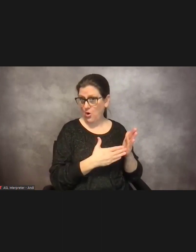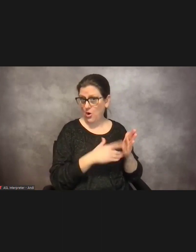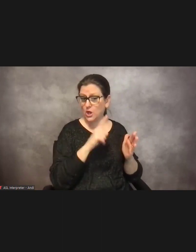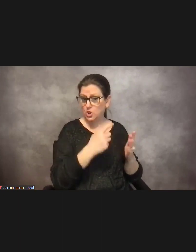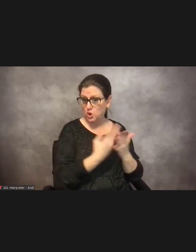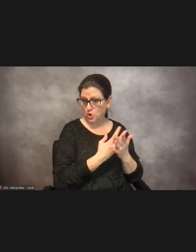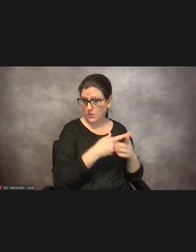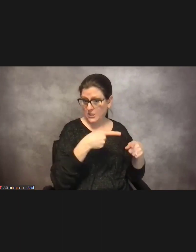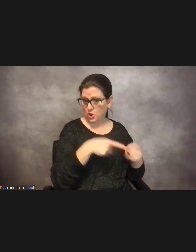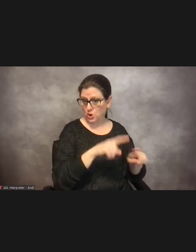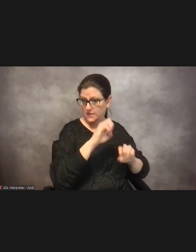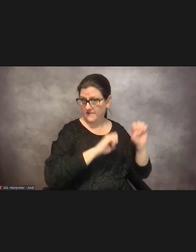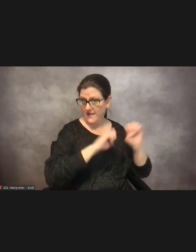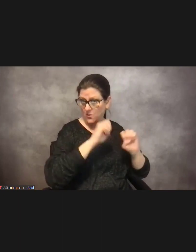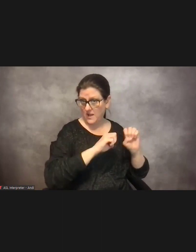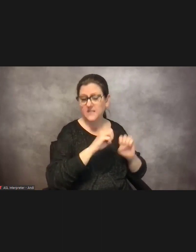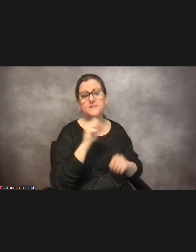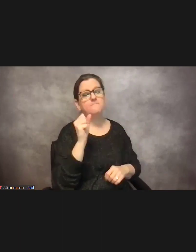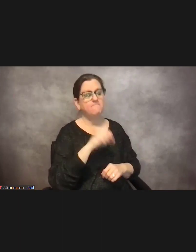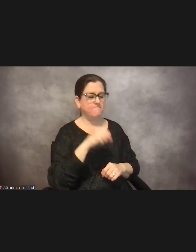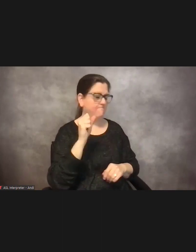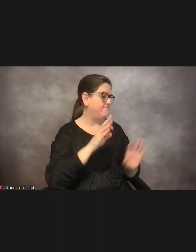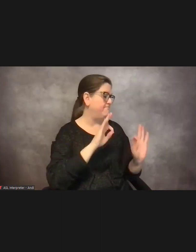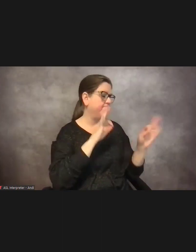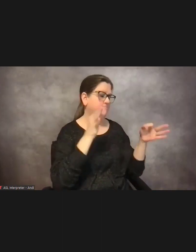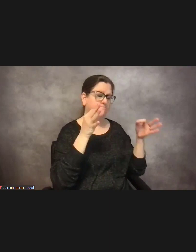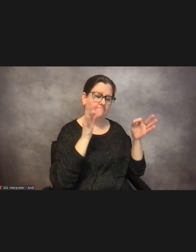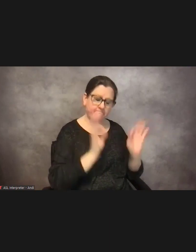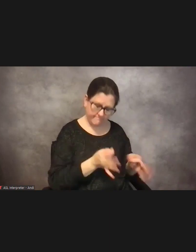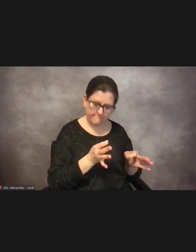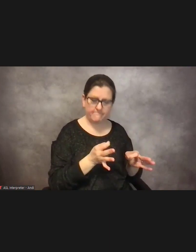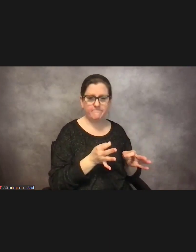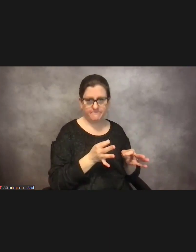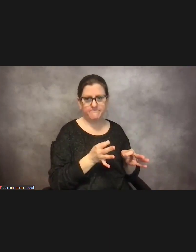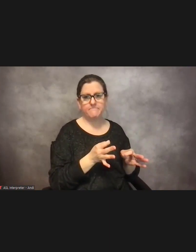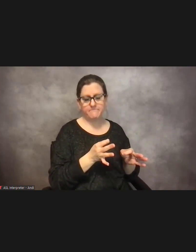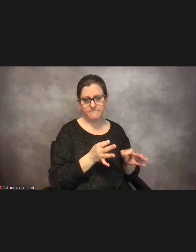So, the first part of it, should we screen during the evaluation, yes, absolutely.